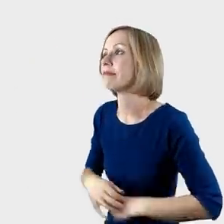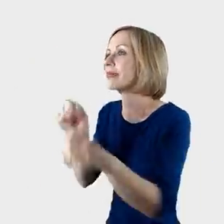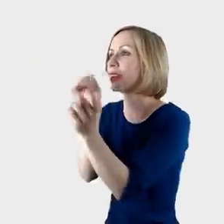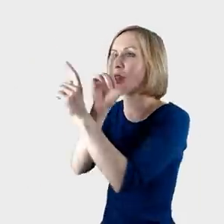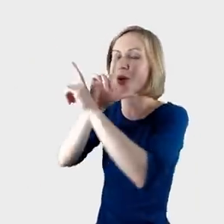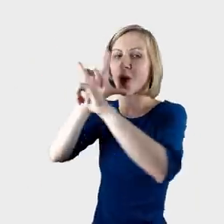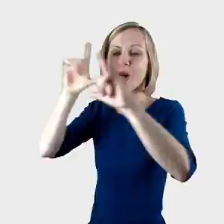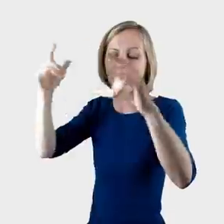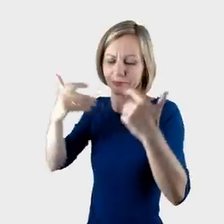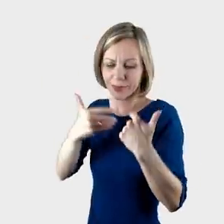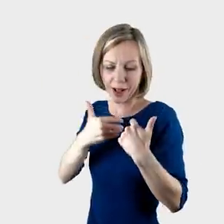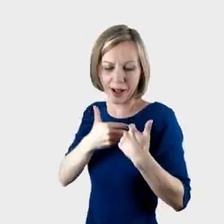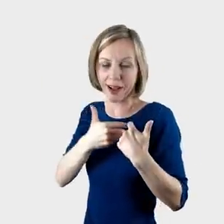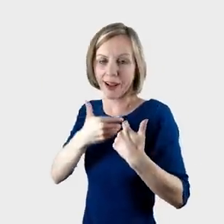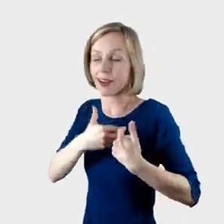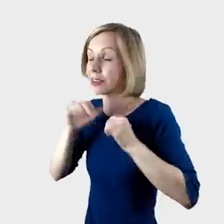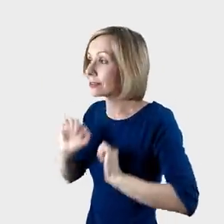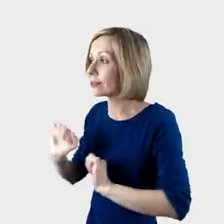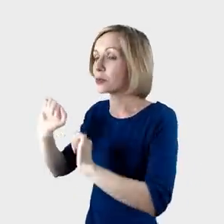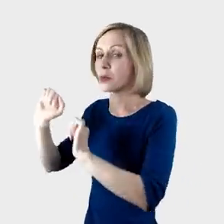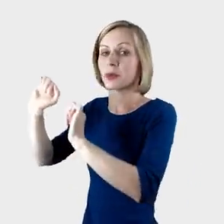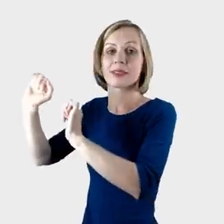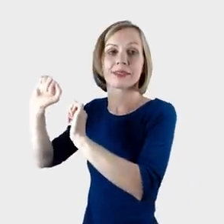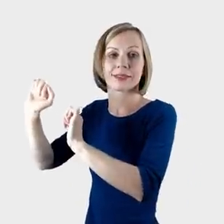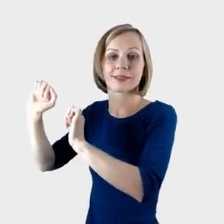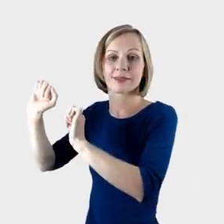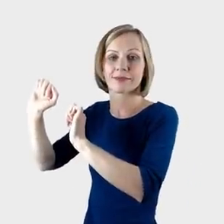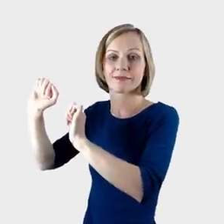Lord, you have my heart